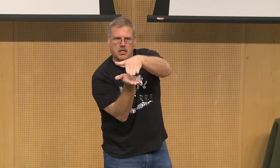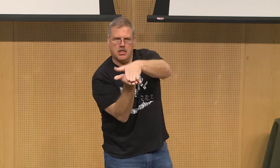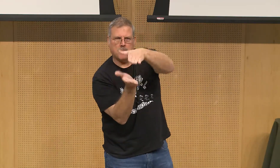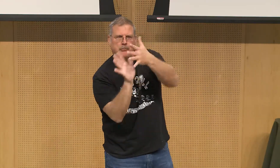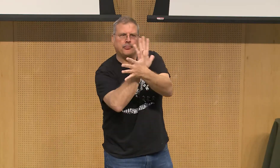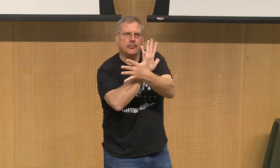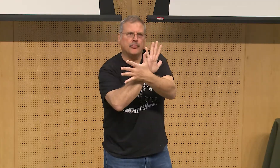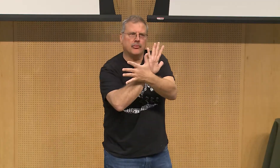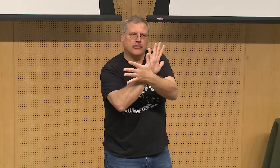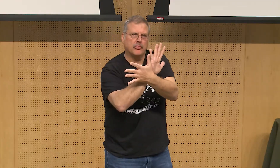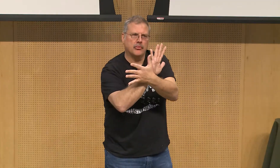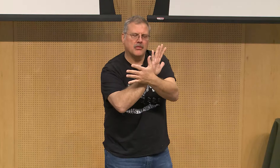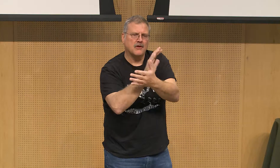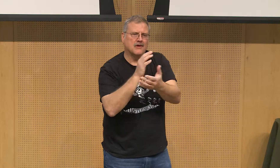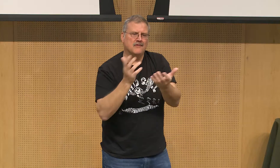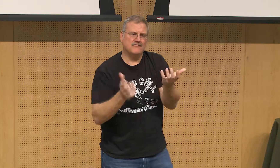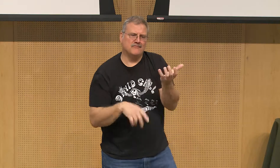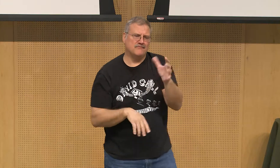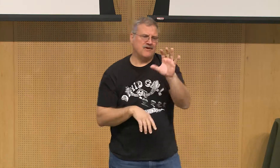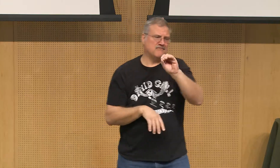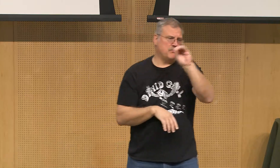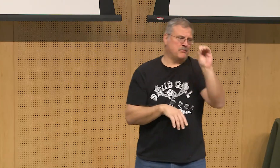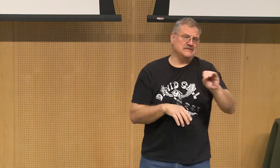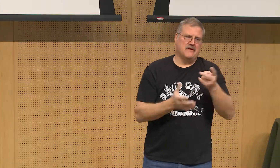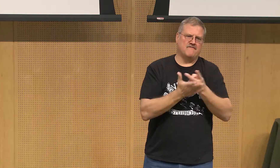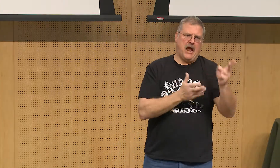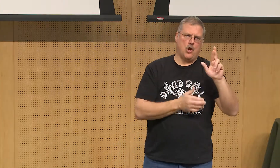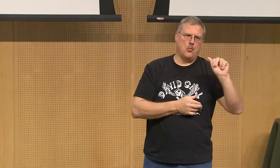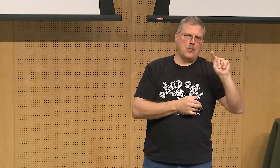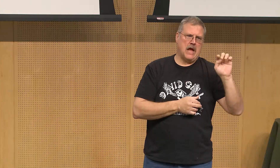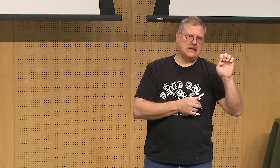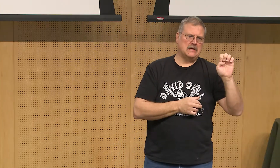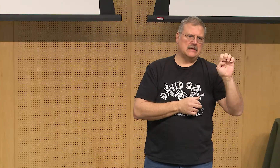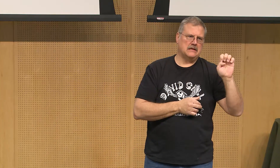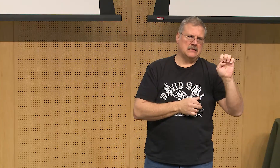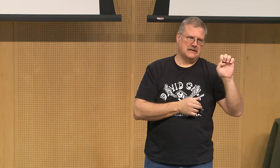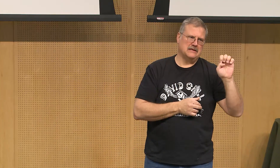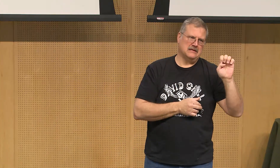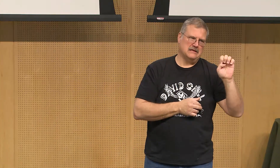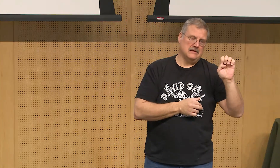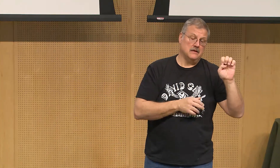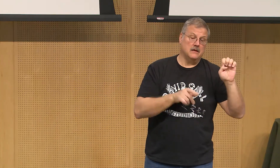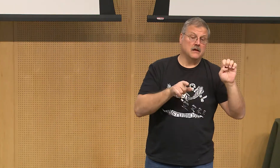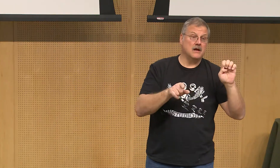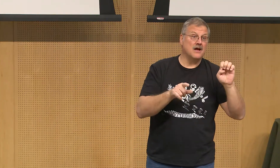you're not always in the exact same spot, so there's a high failure rate.